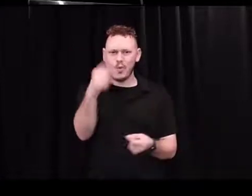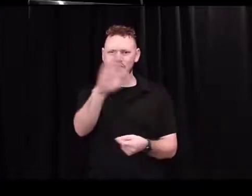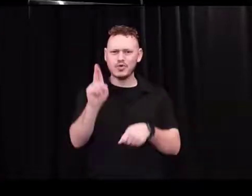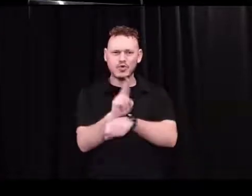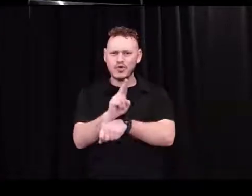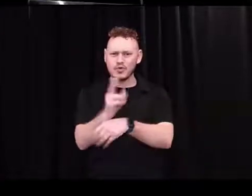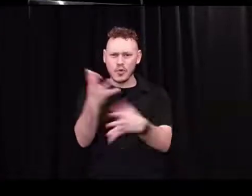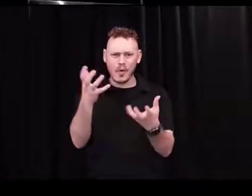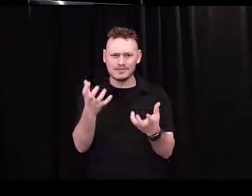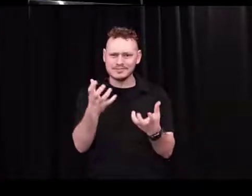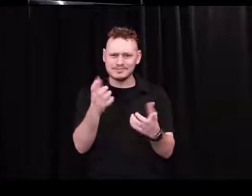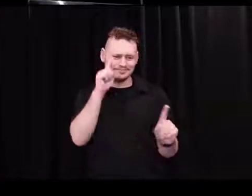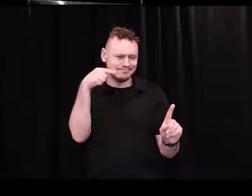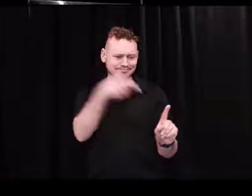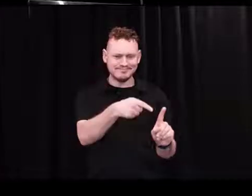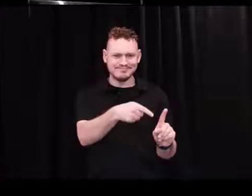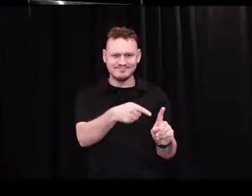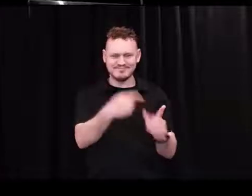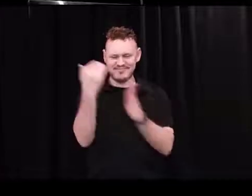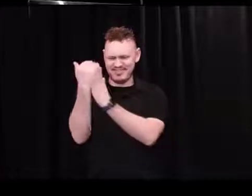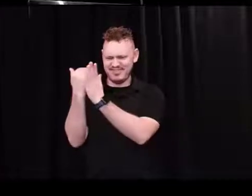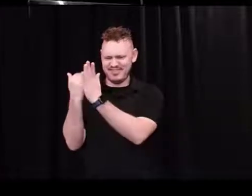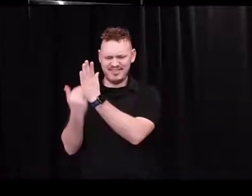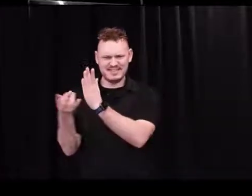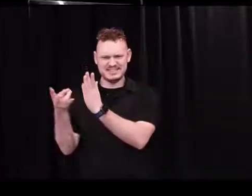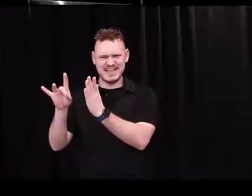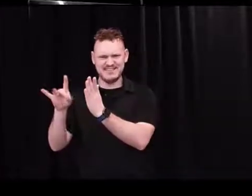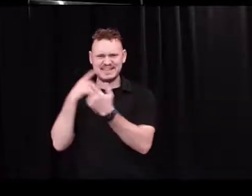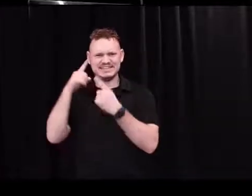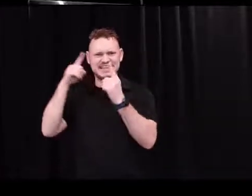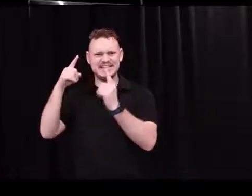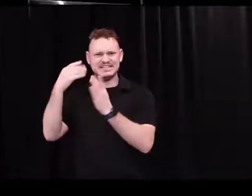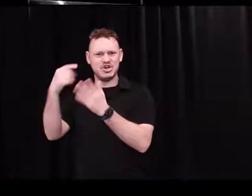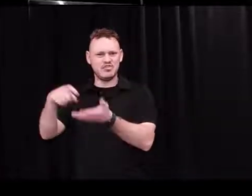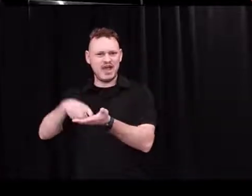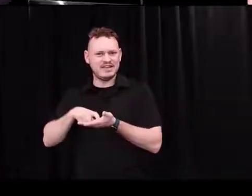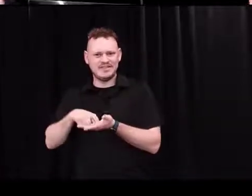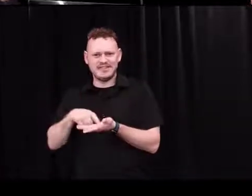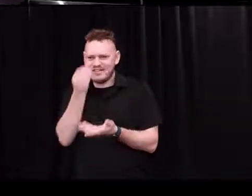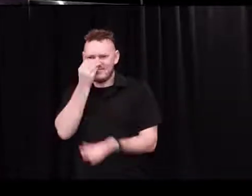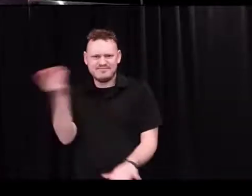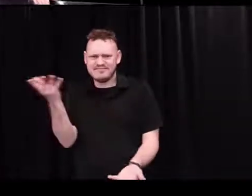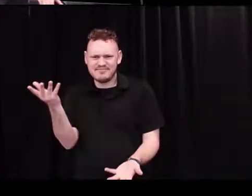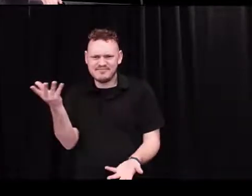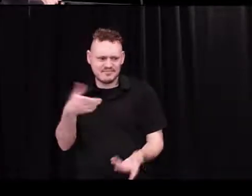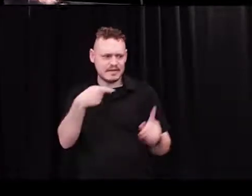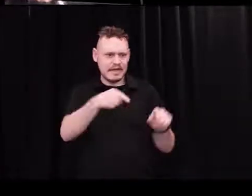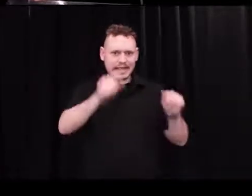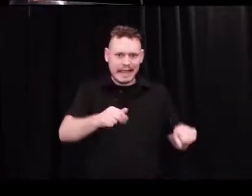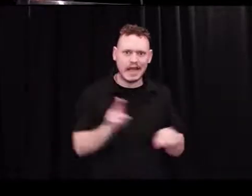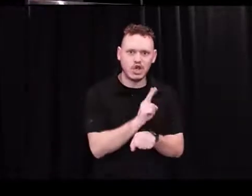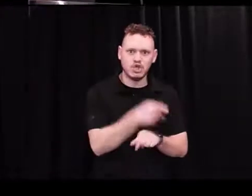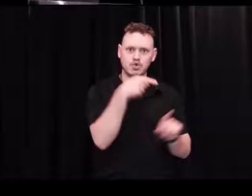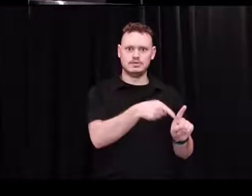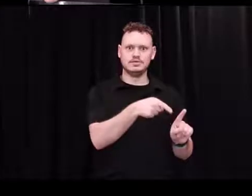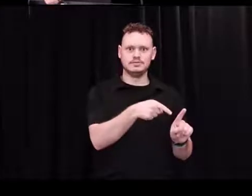78 success criteria. They're going to be concerned with can I use this interface.